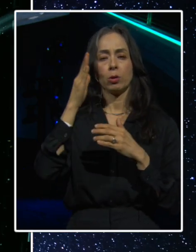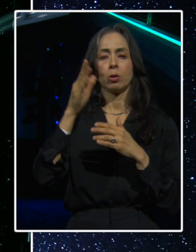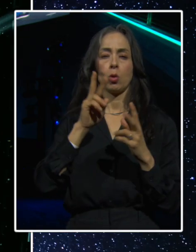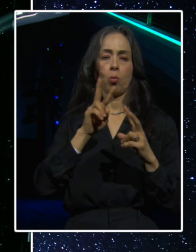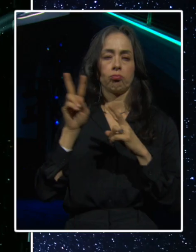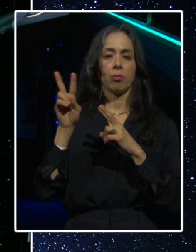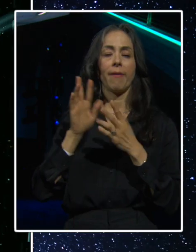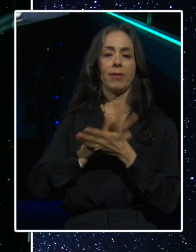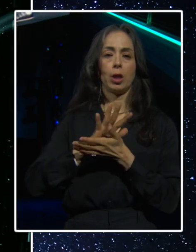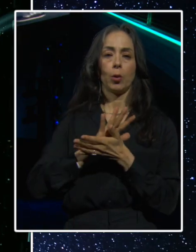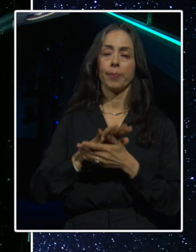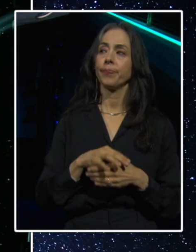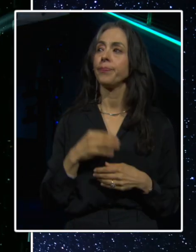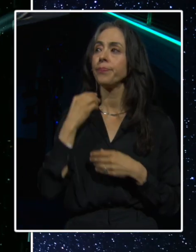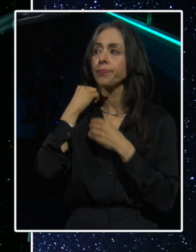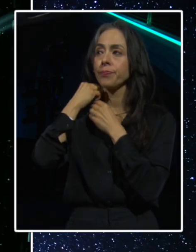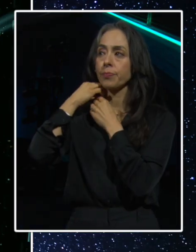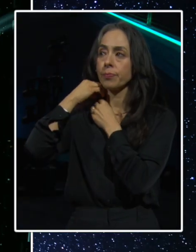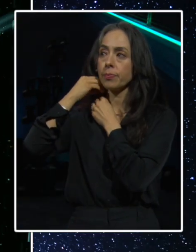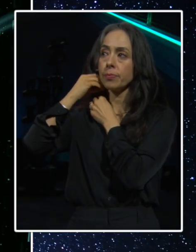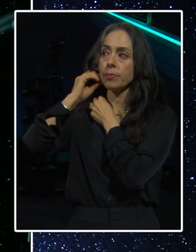So, let's roll this video.